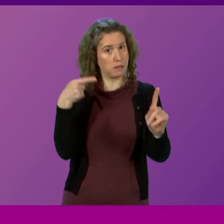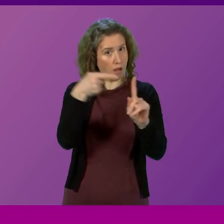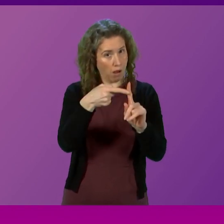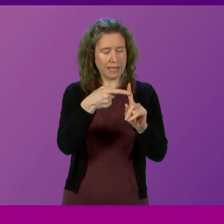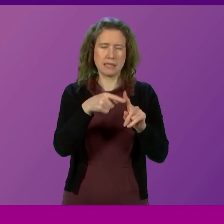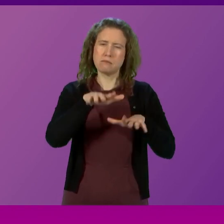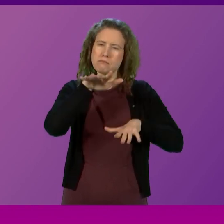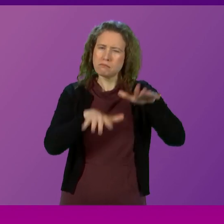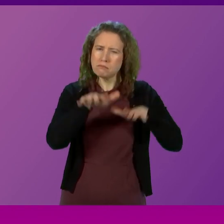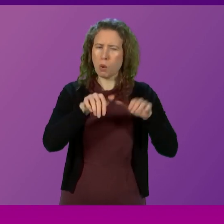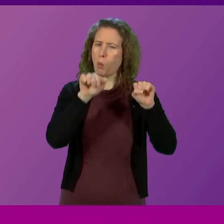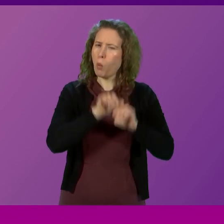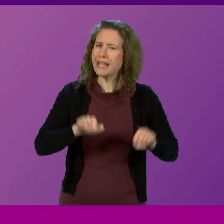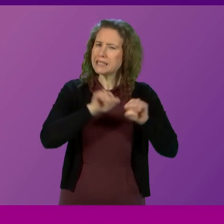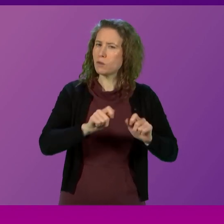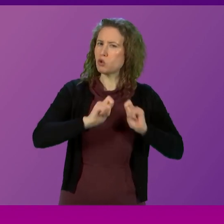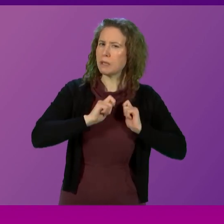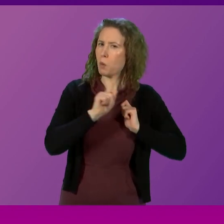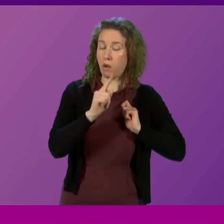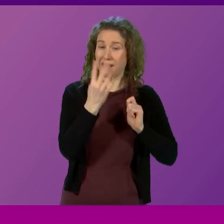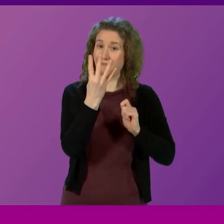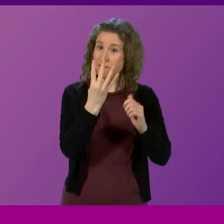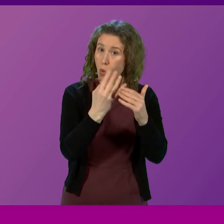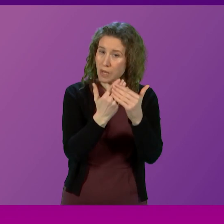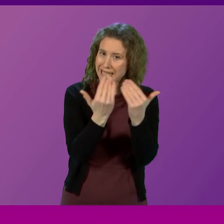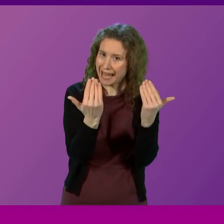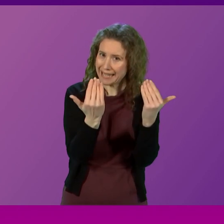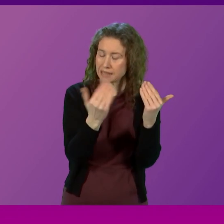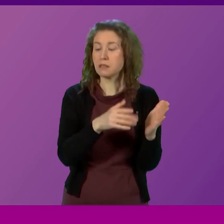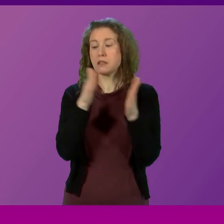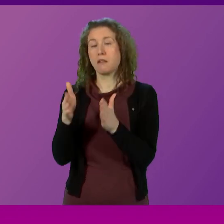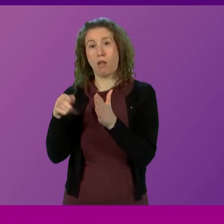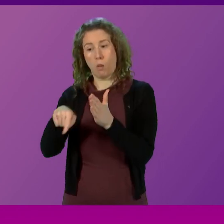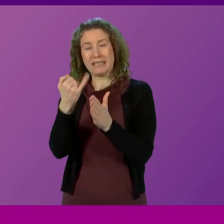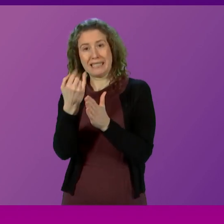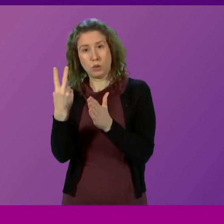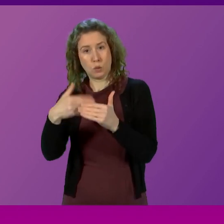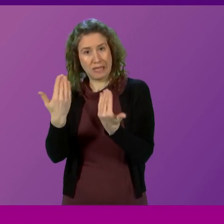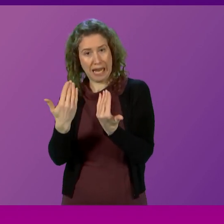median wait for treatment there is four days. On the 62-day standard, the median wait for